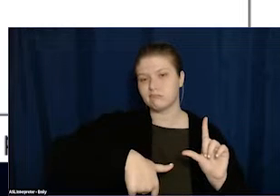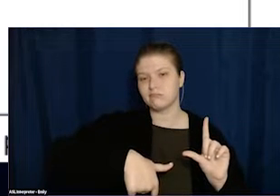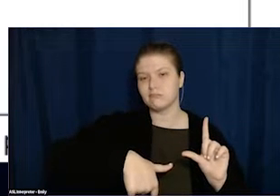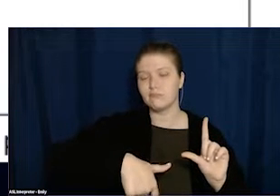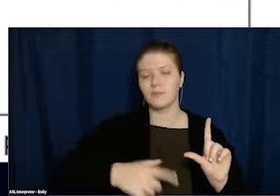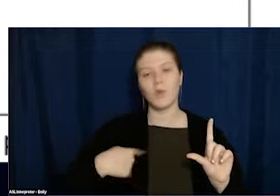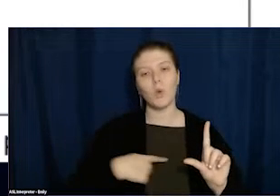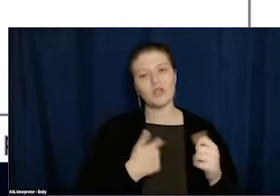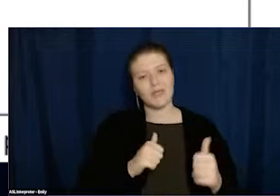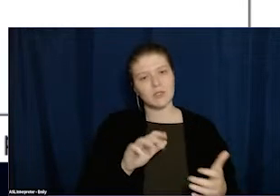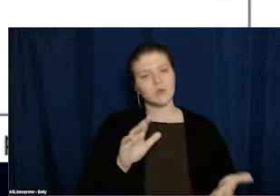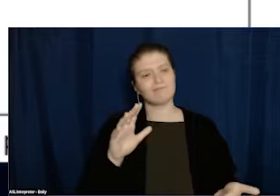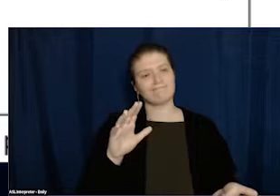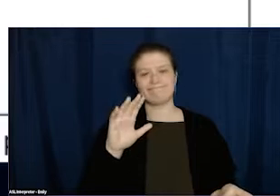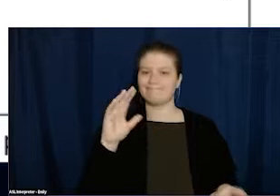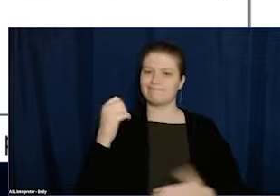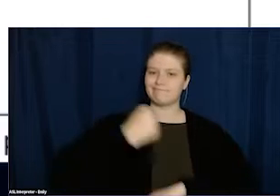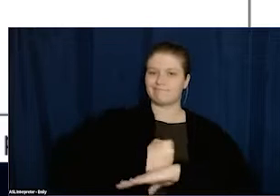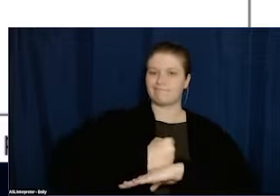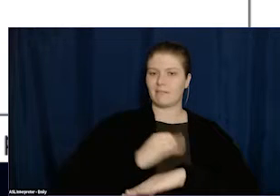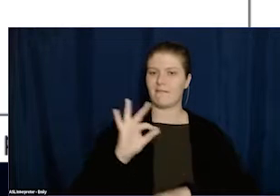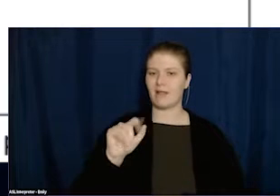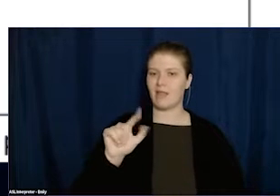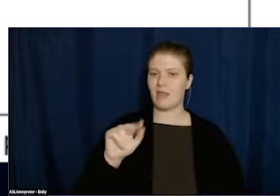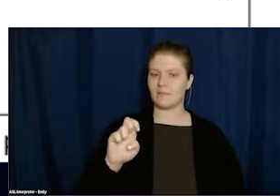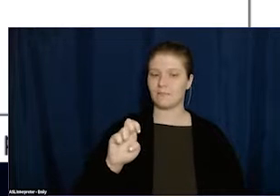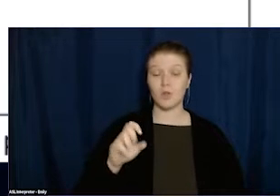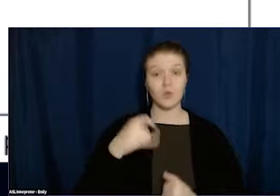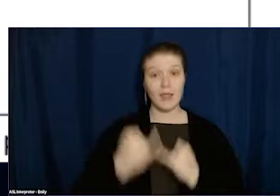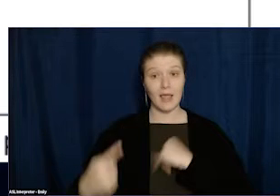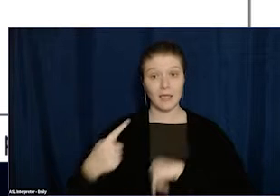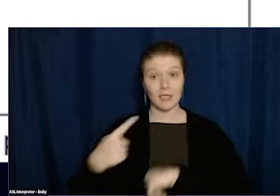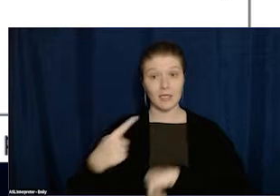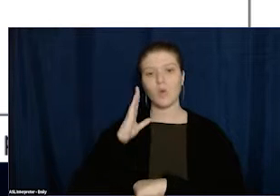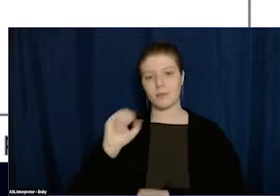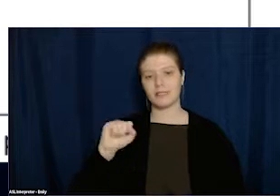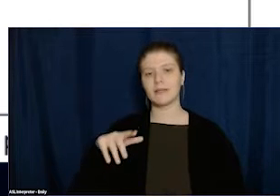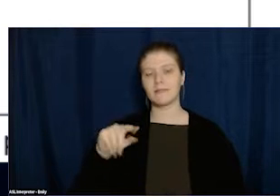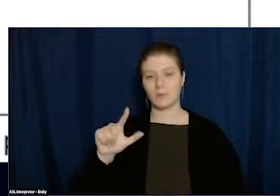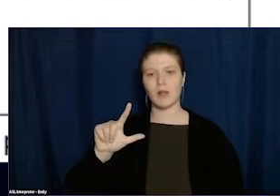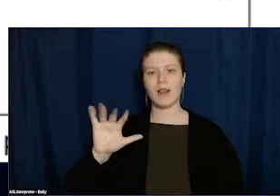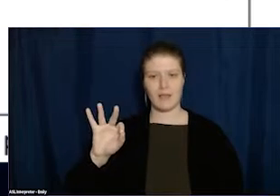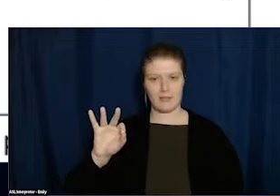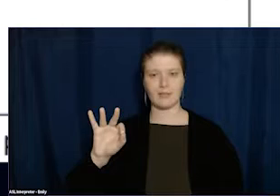So the last day to view these will be September 29th, 2023. Notice the time frames.